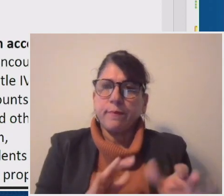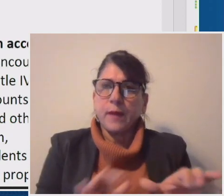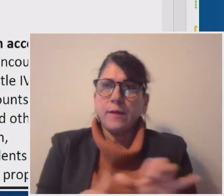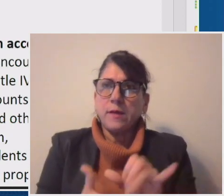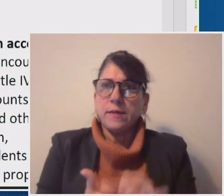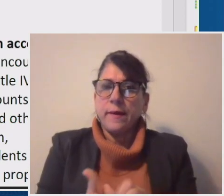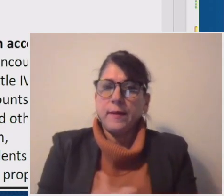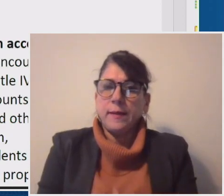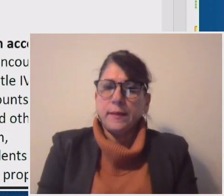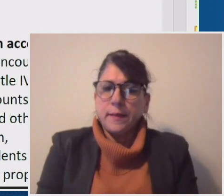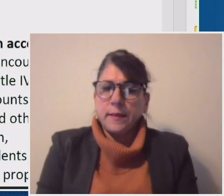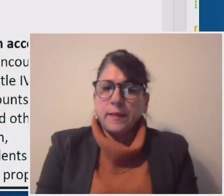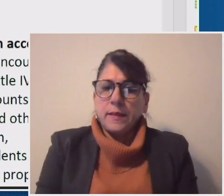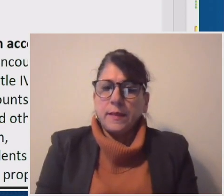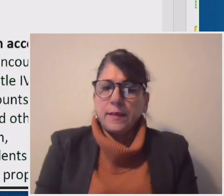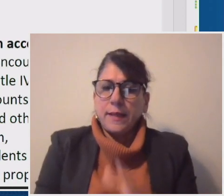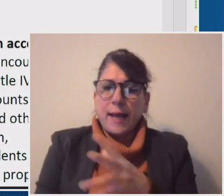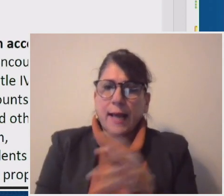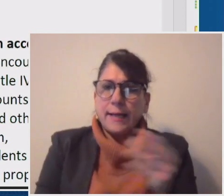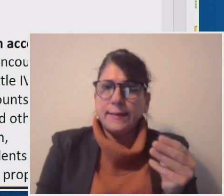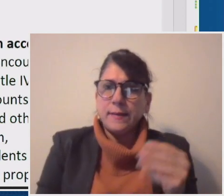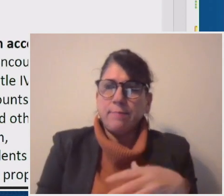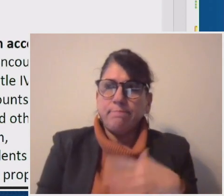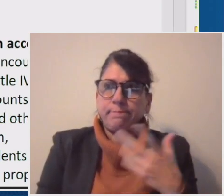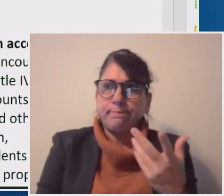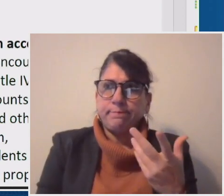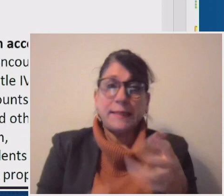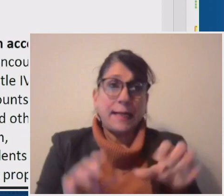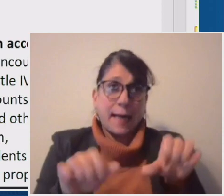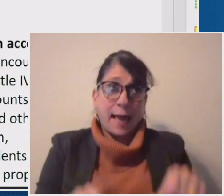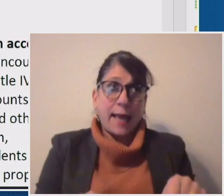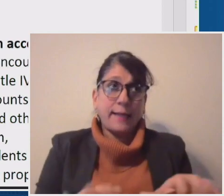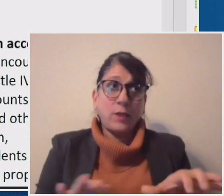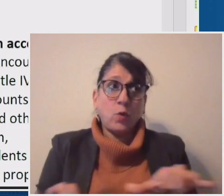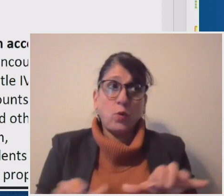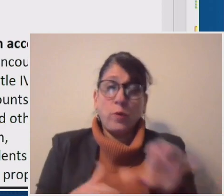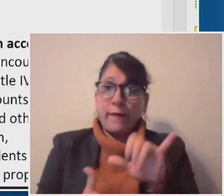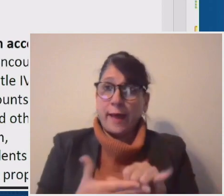And it can do so whenever it chooses.